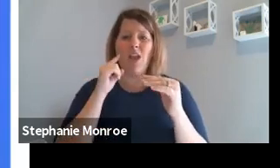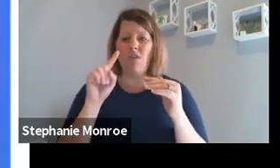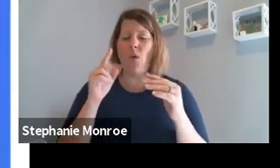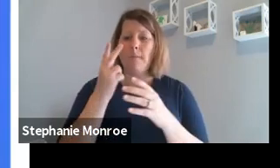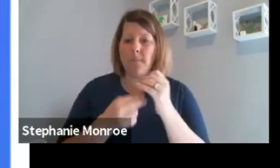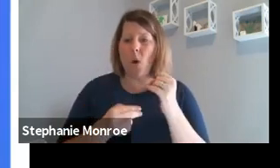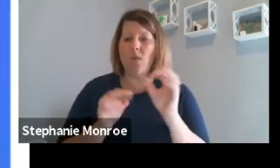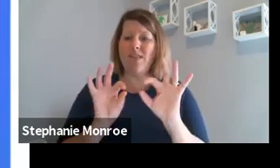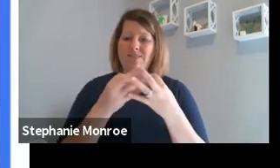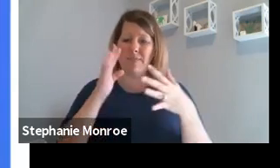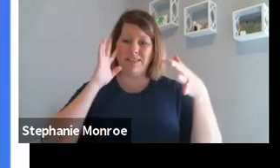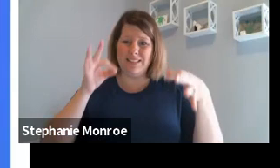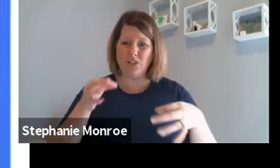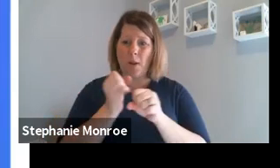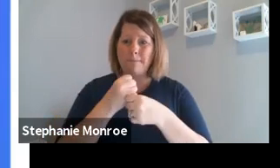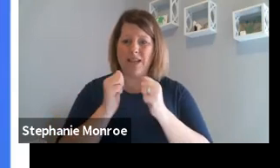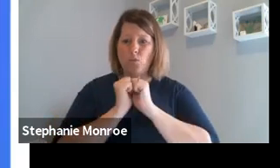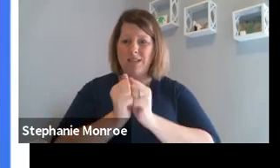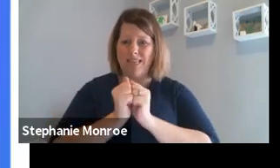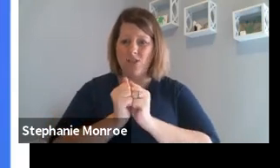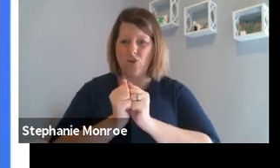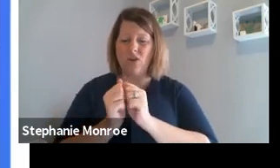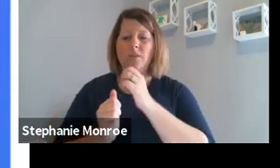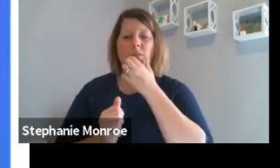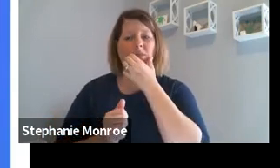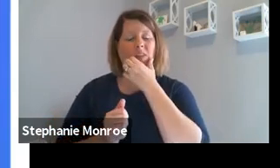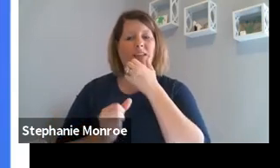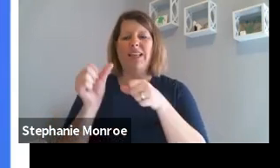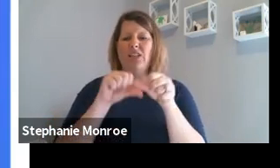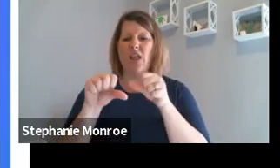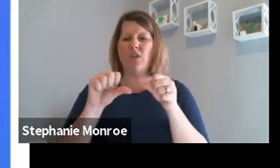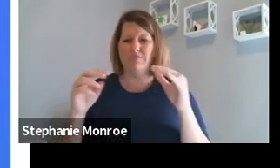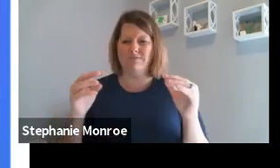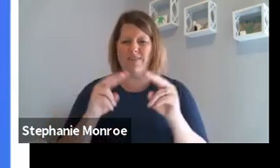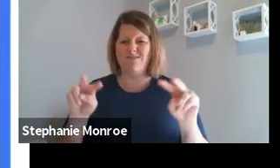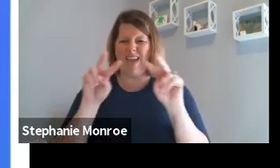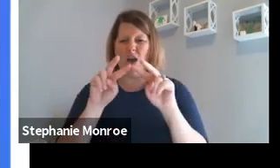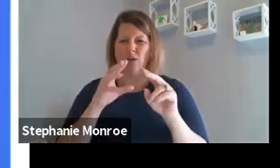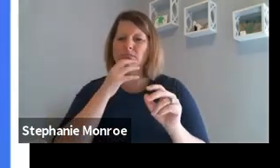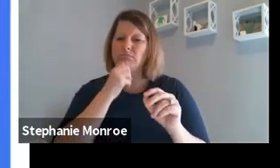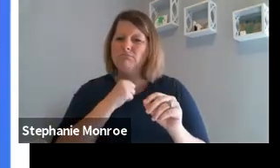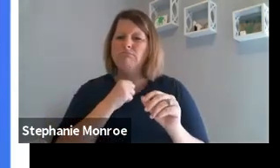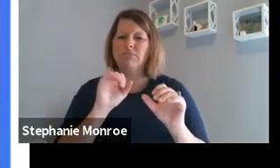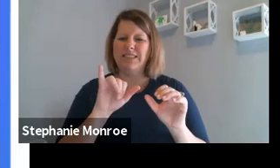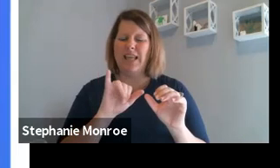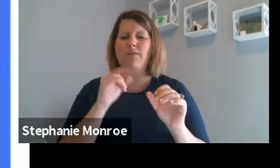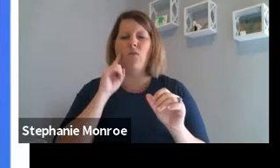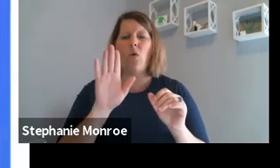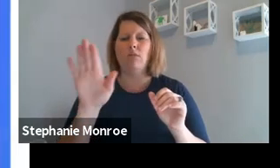decisions are made together, giving each other the same value for their opinions. Economic partnerships.